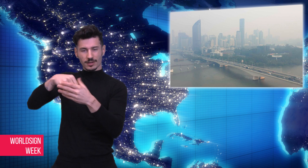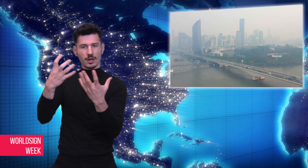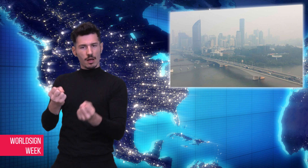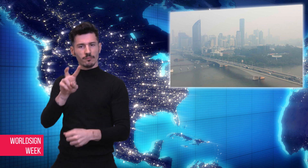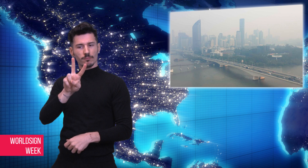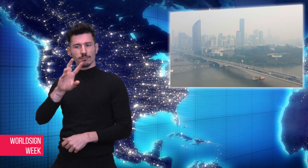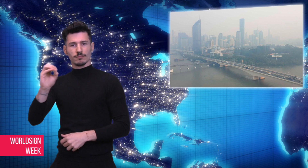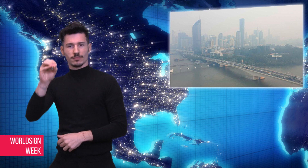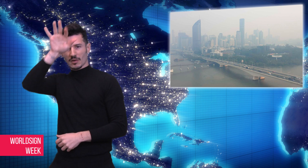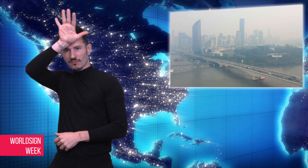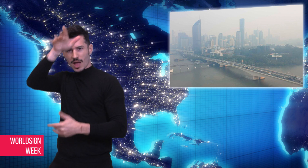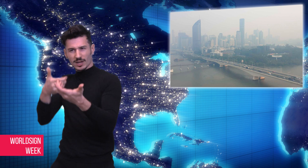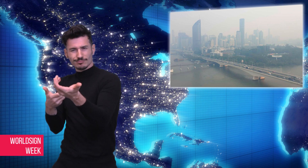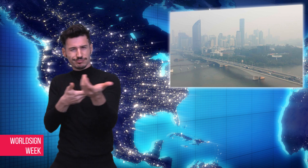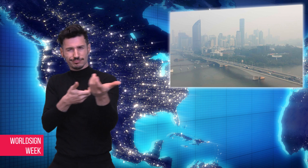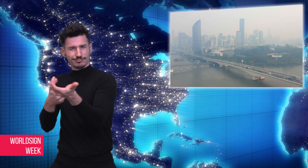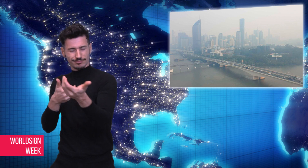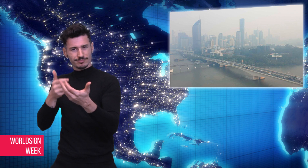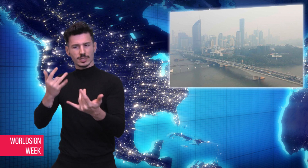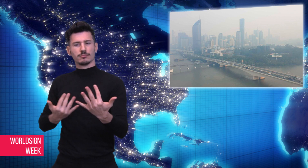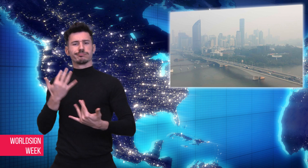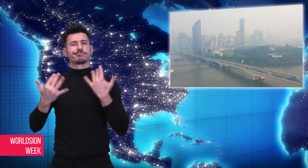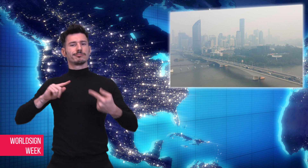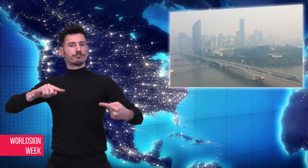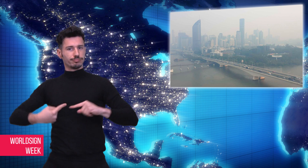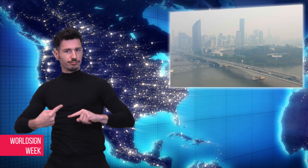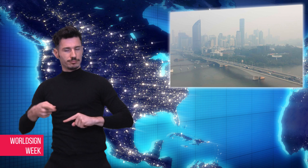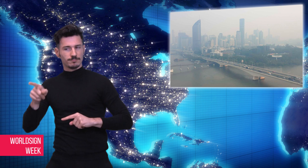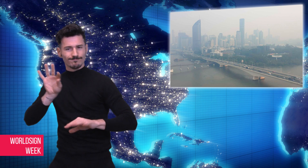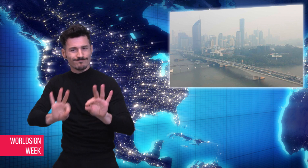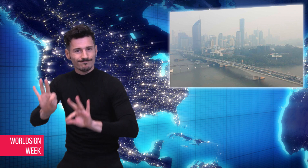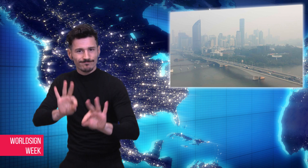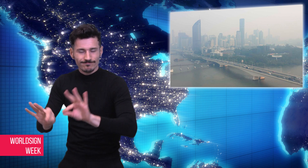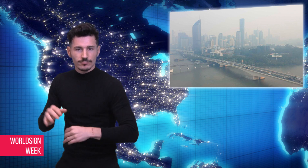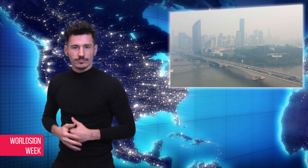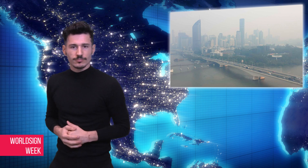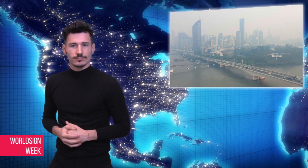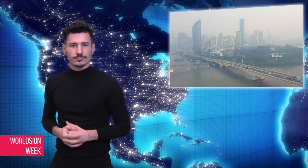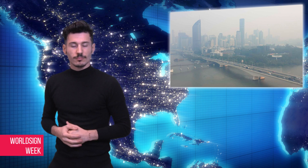people for fire-related injuries, including 20